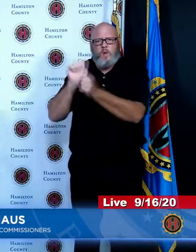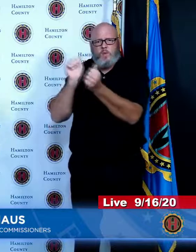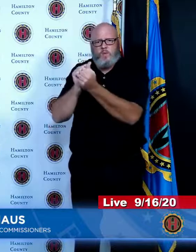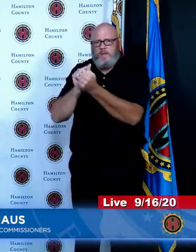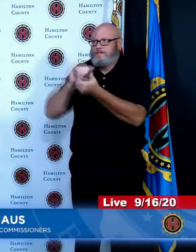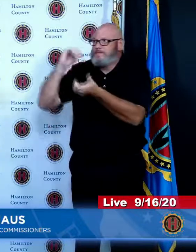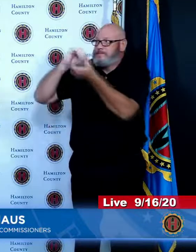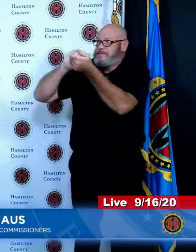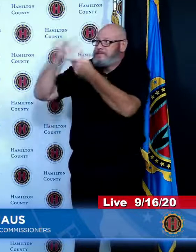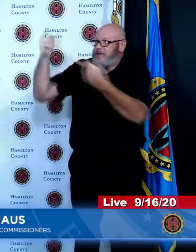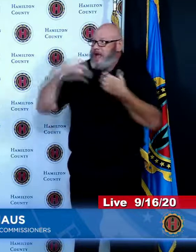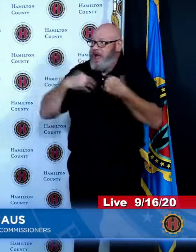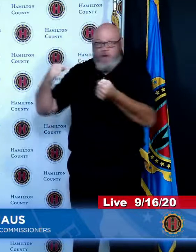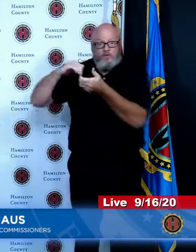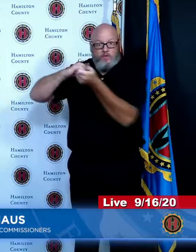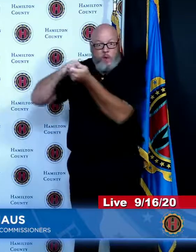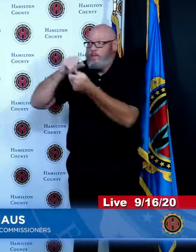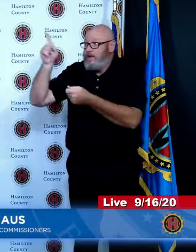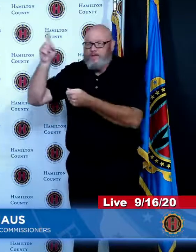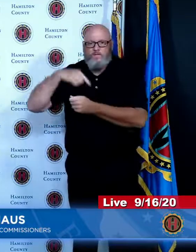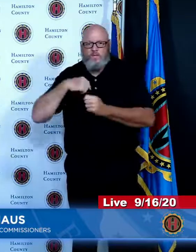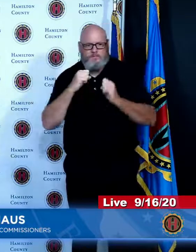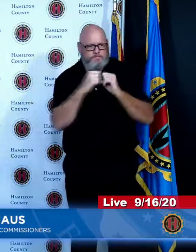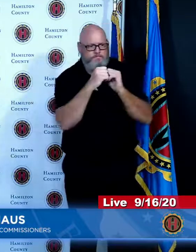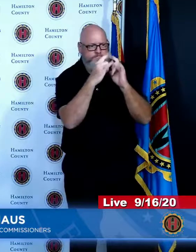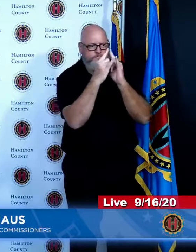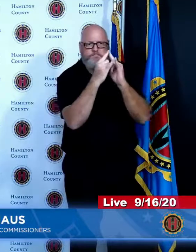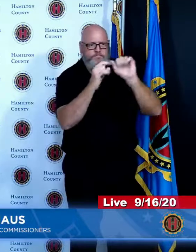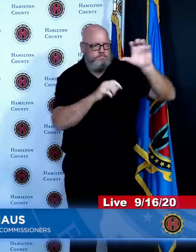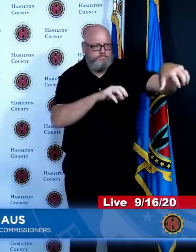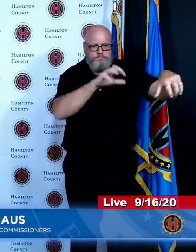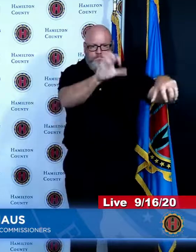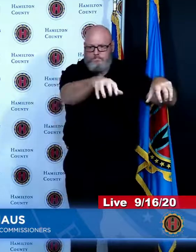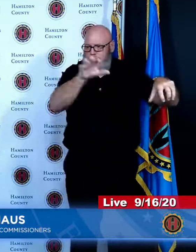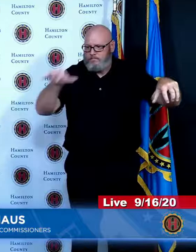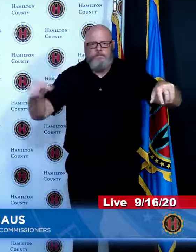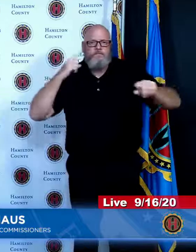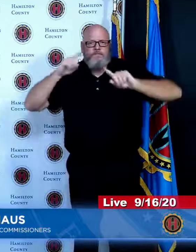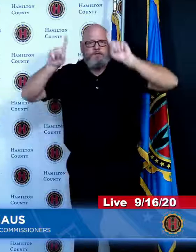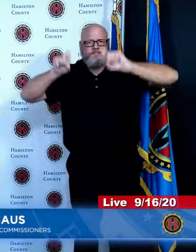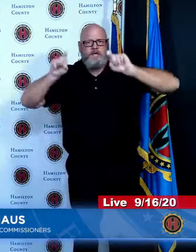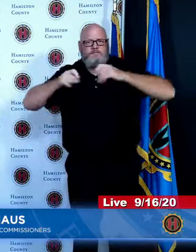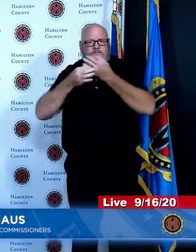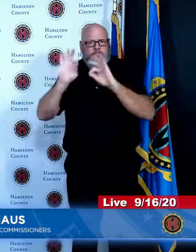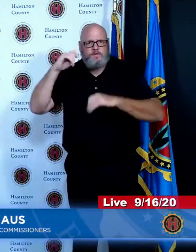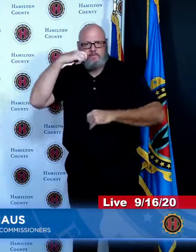in the areas around Mount Auburn Corryville and CUF so as you can tell